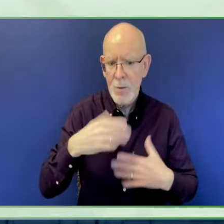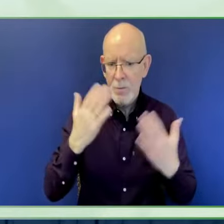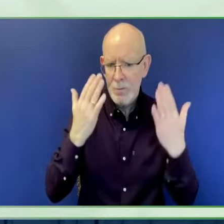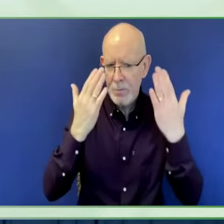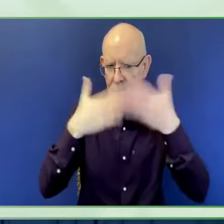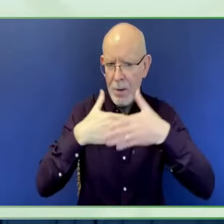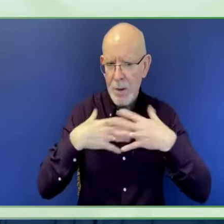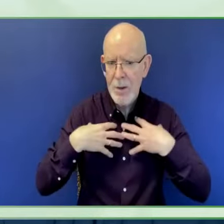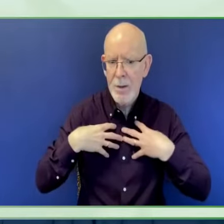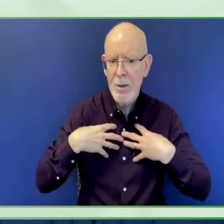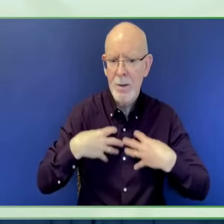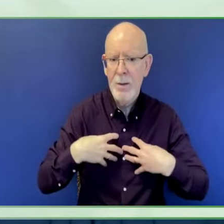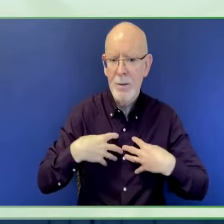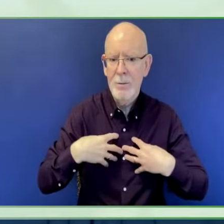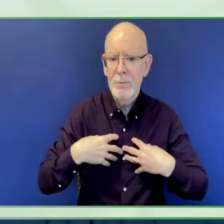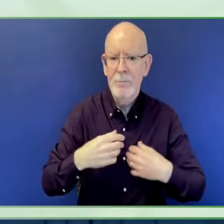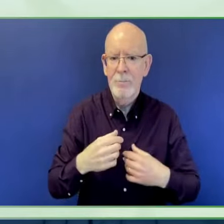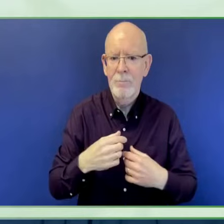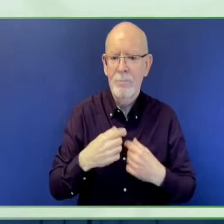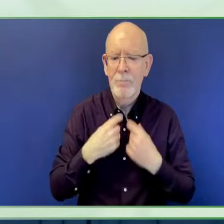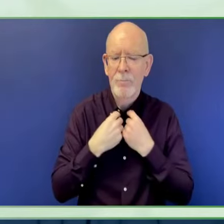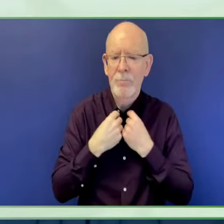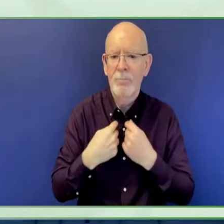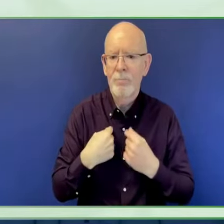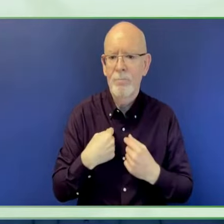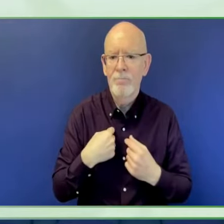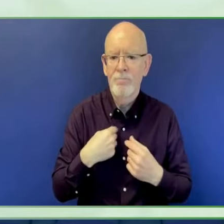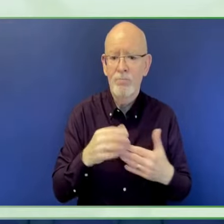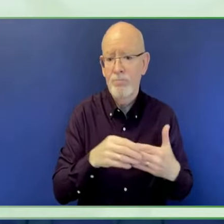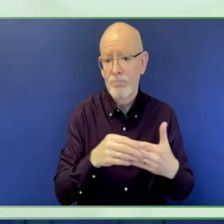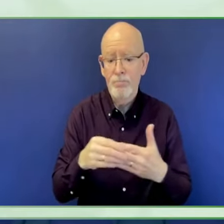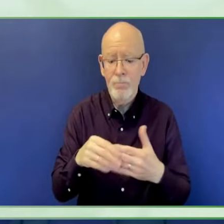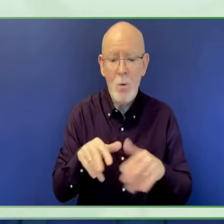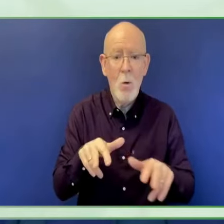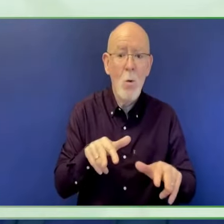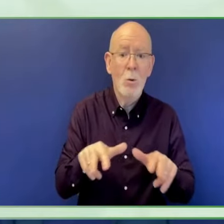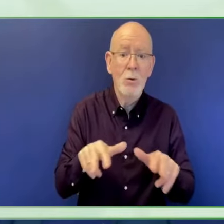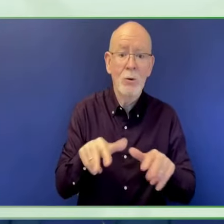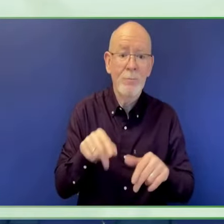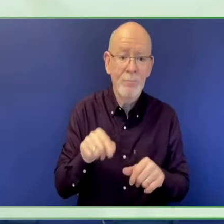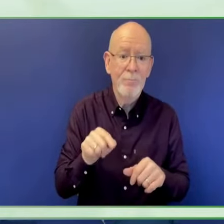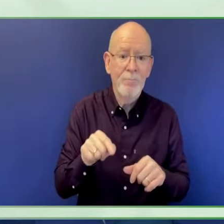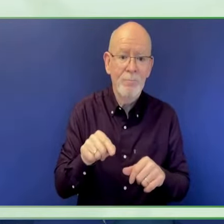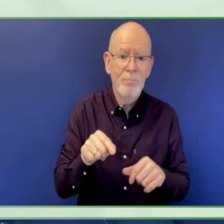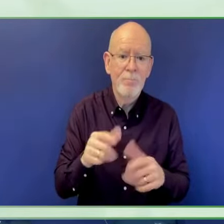director for Keystone human services International. I would like to say that deinstitutionalisation is